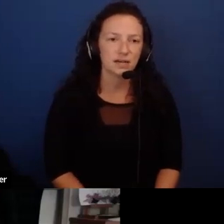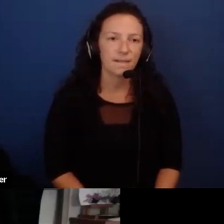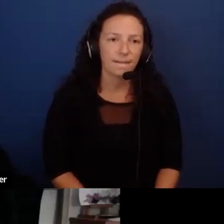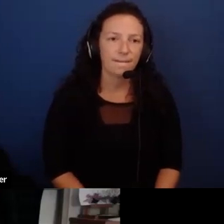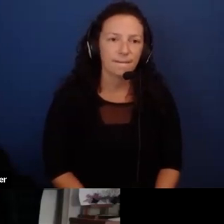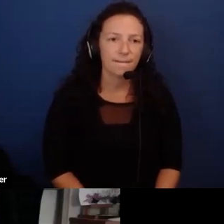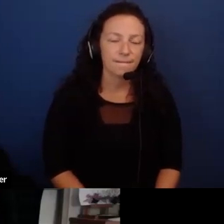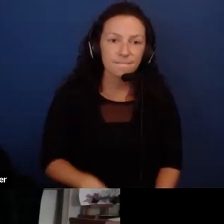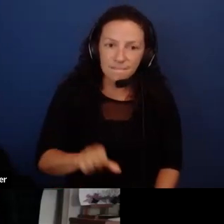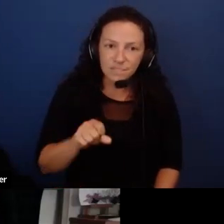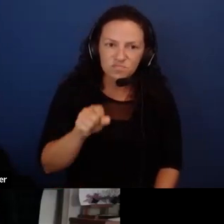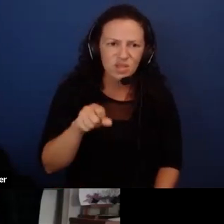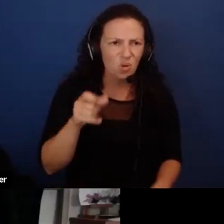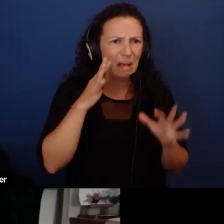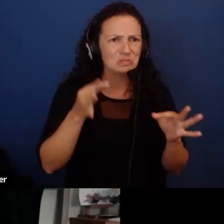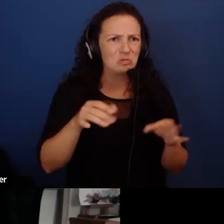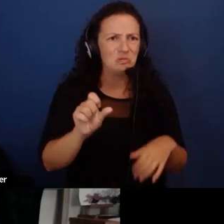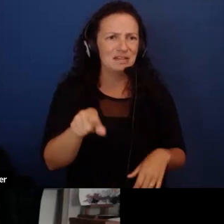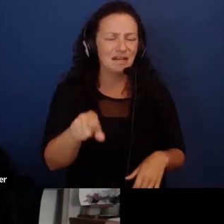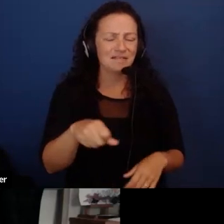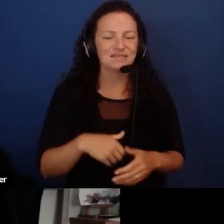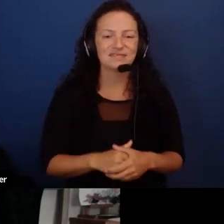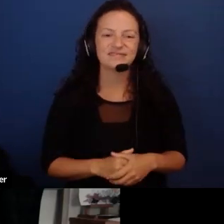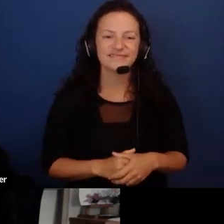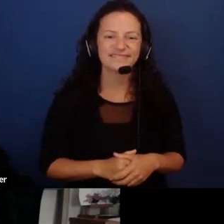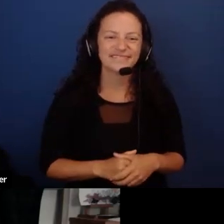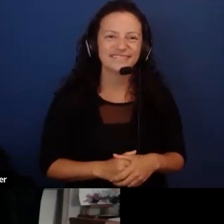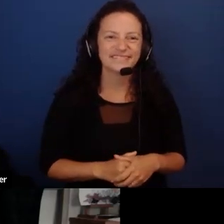Yeah, absolutely. Yeah.